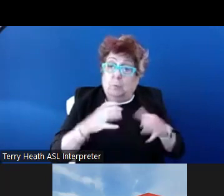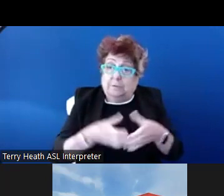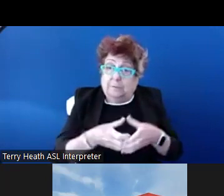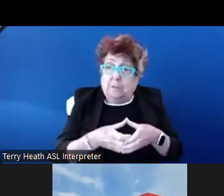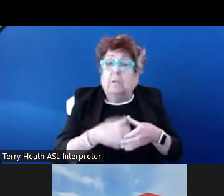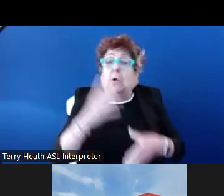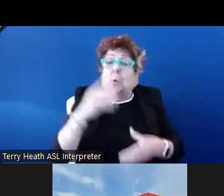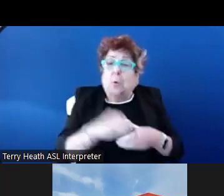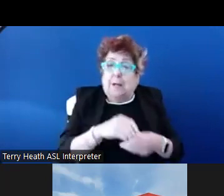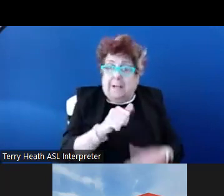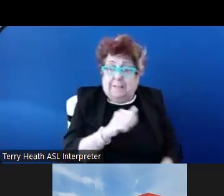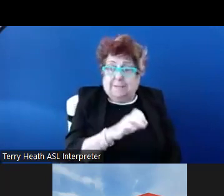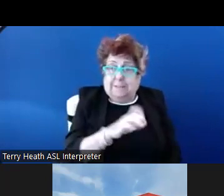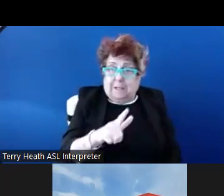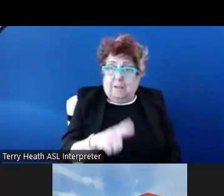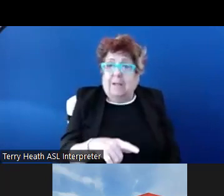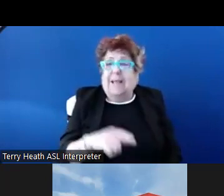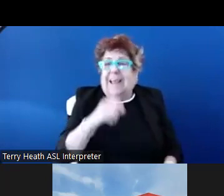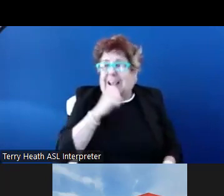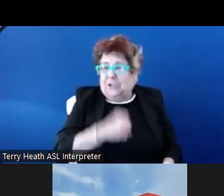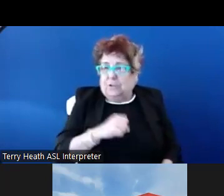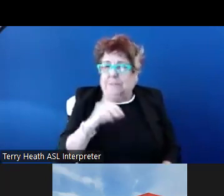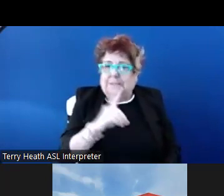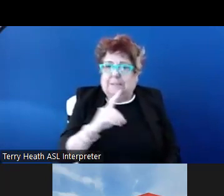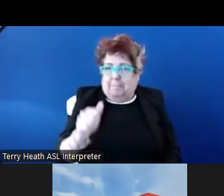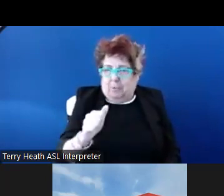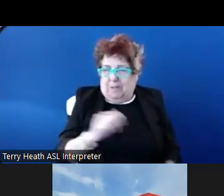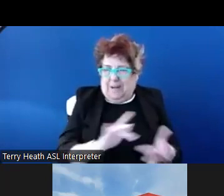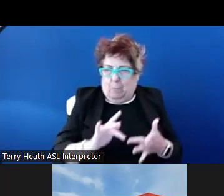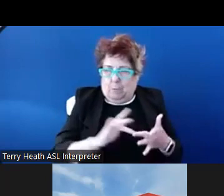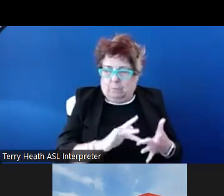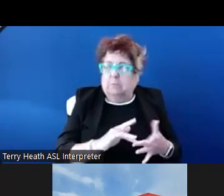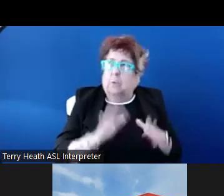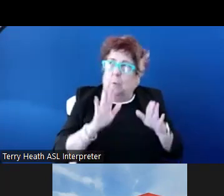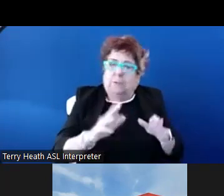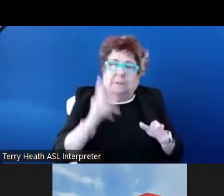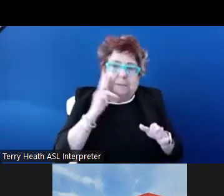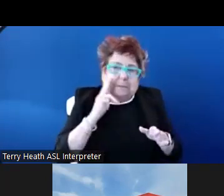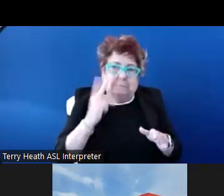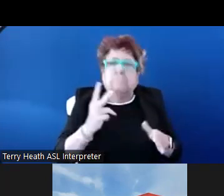And it has been incredible to see HUD putting the housing needs of people with disabilities and